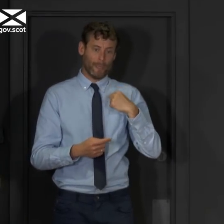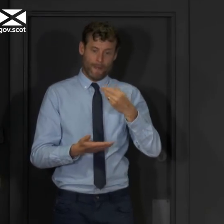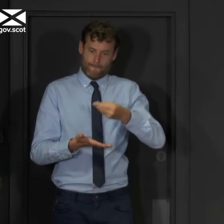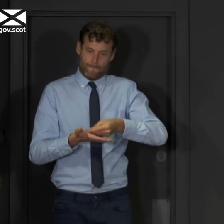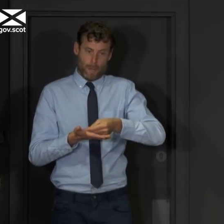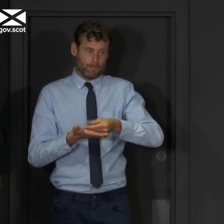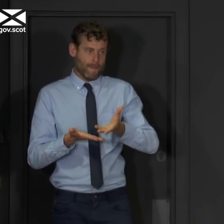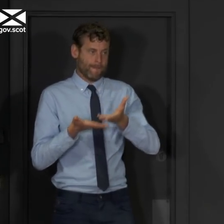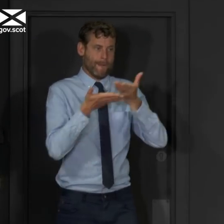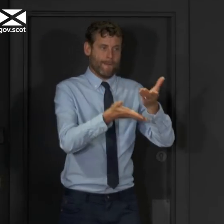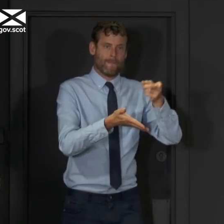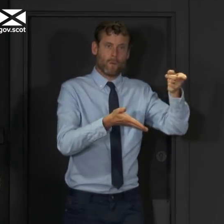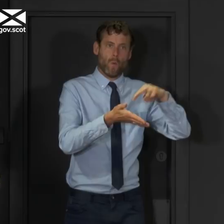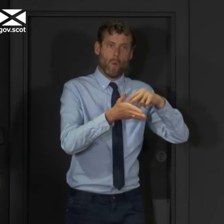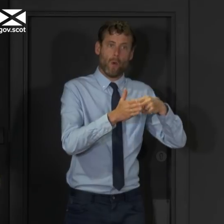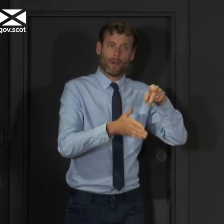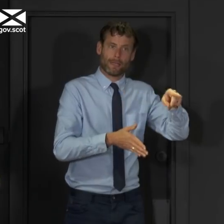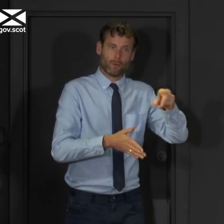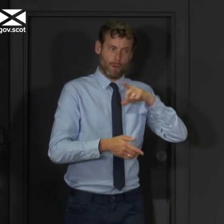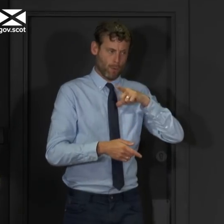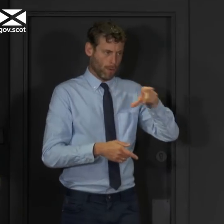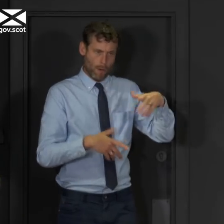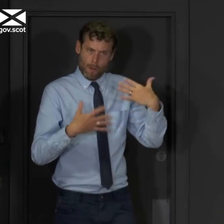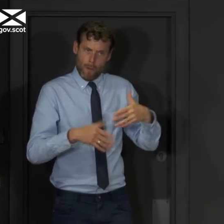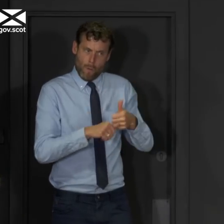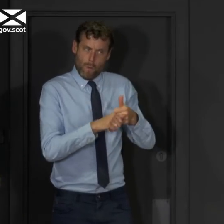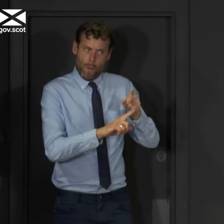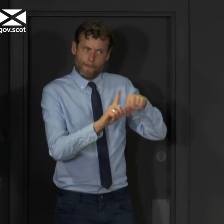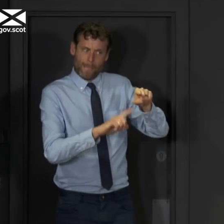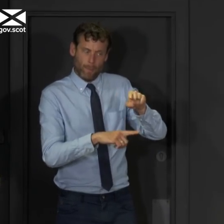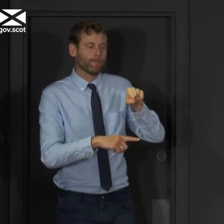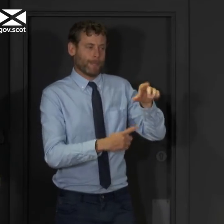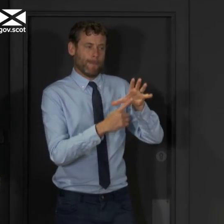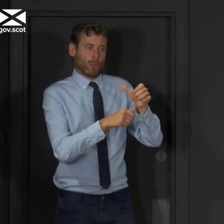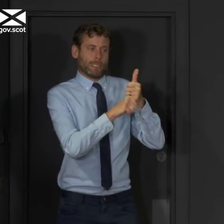the ability they have to support people in particular circumstances and will continue to look at how we do that.